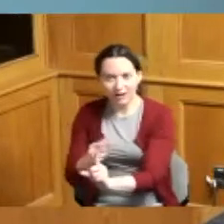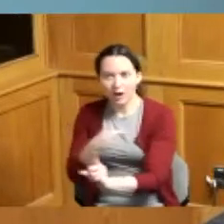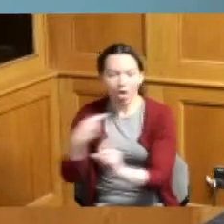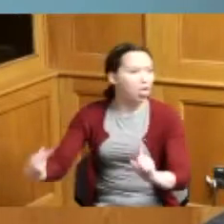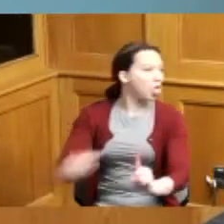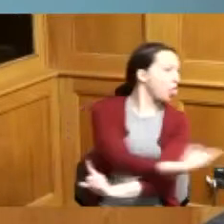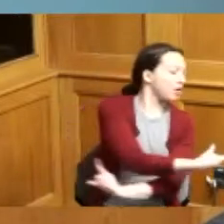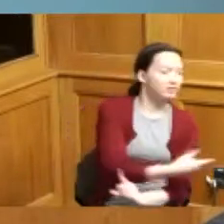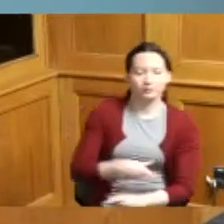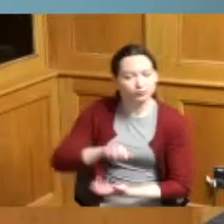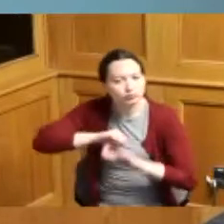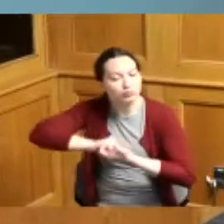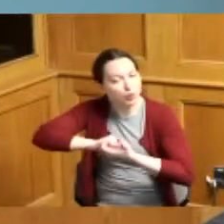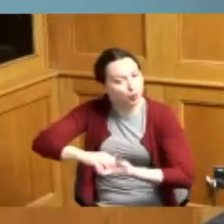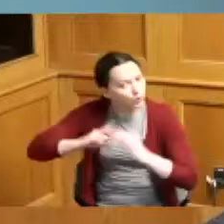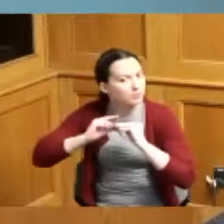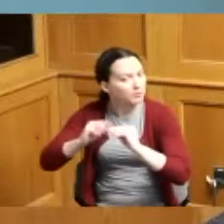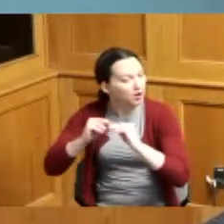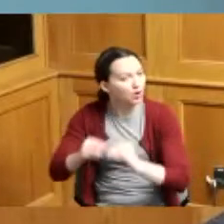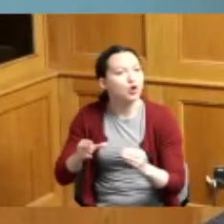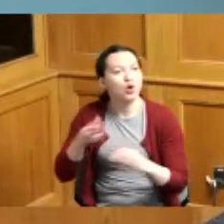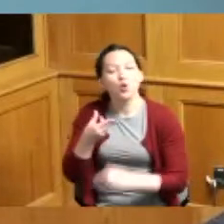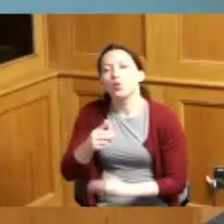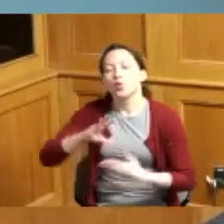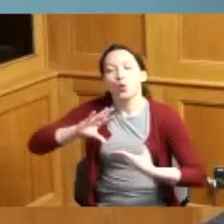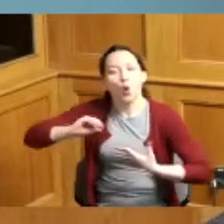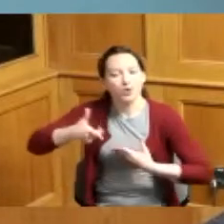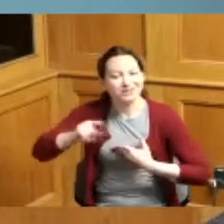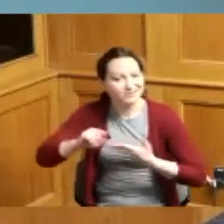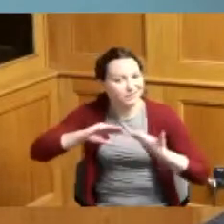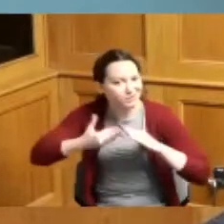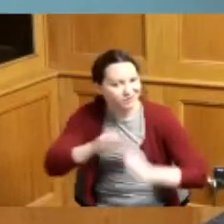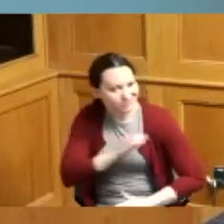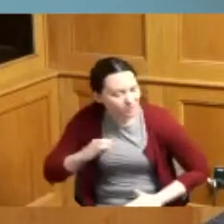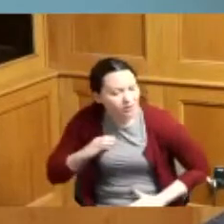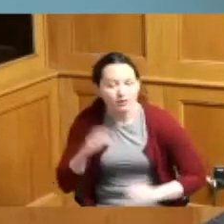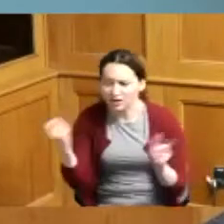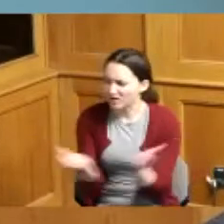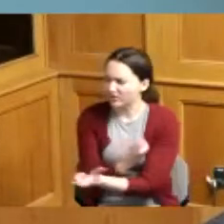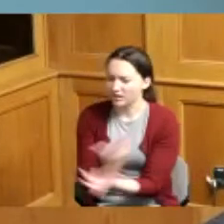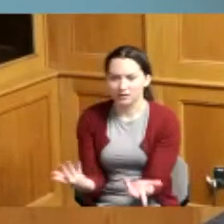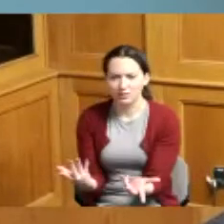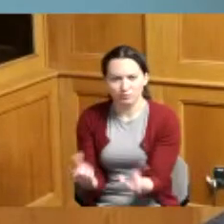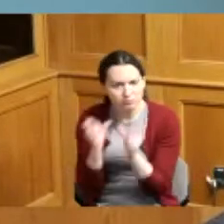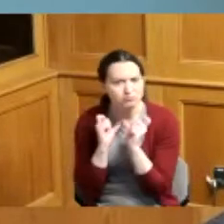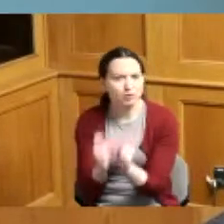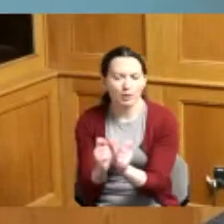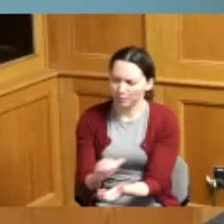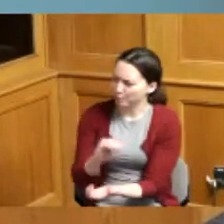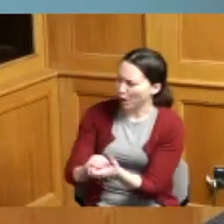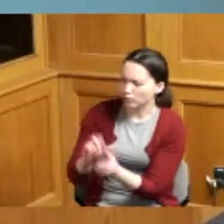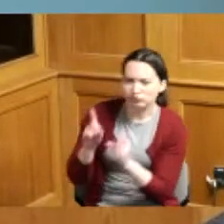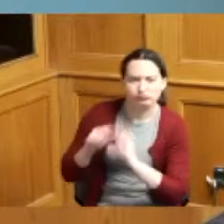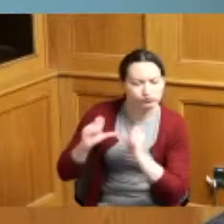to work and partner with our host um committee and everyone else can continue the partnership but we